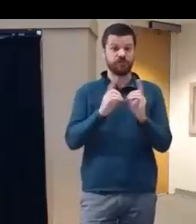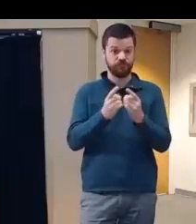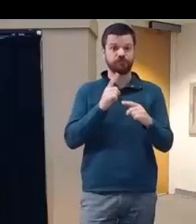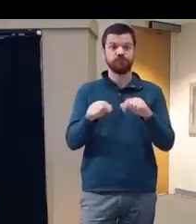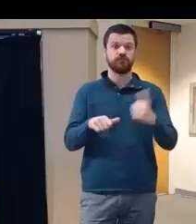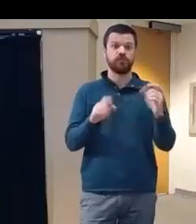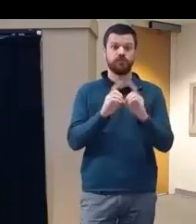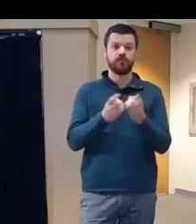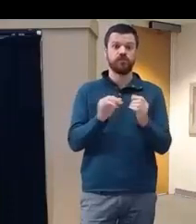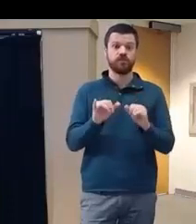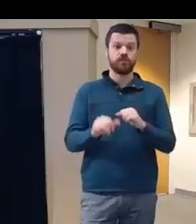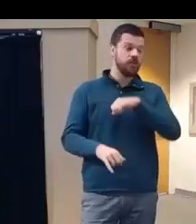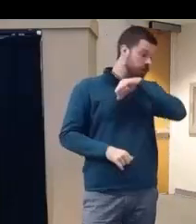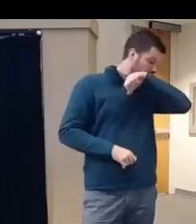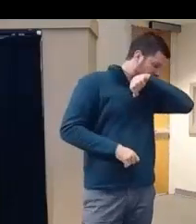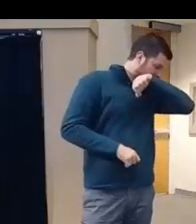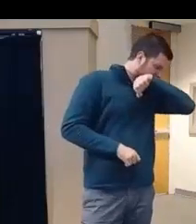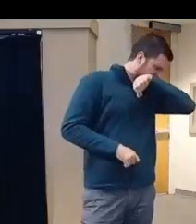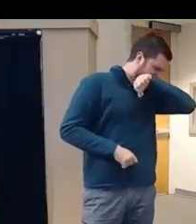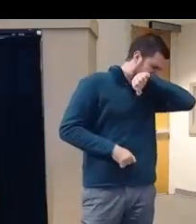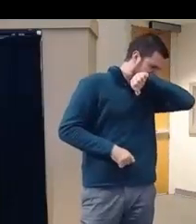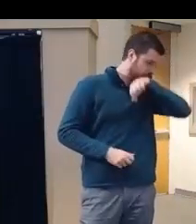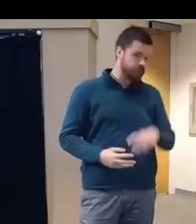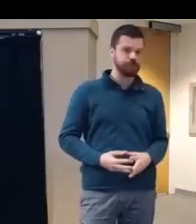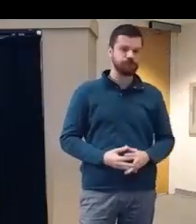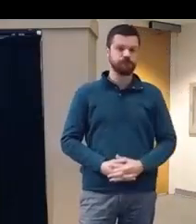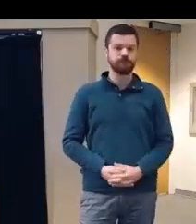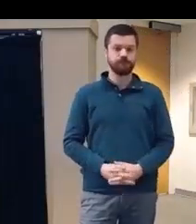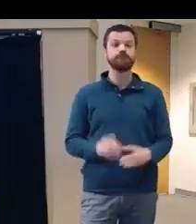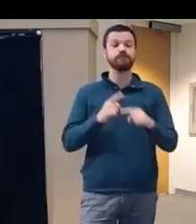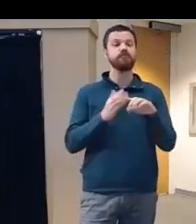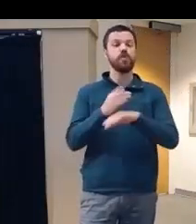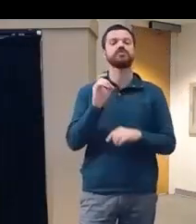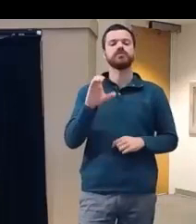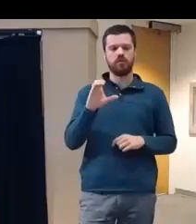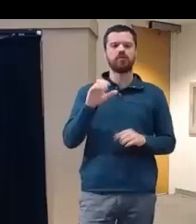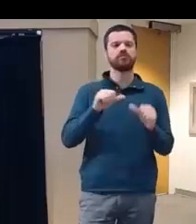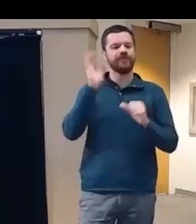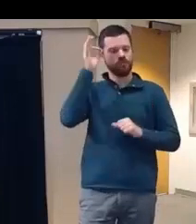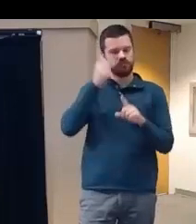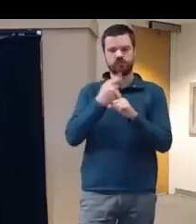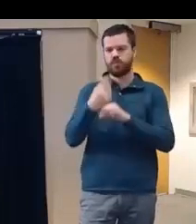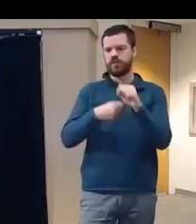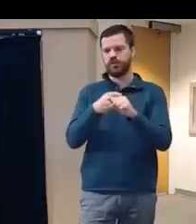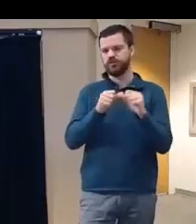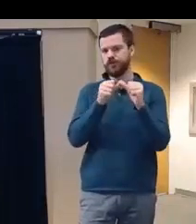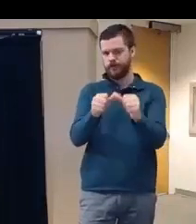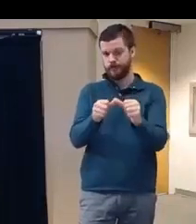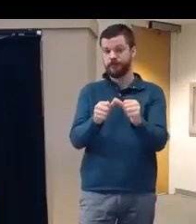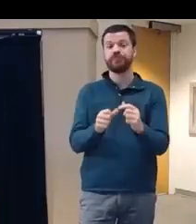departments we also have a postdoctoral fellowship that is one year in duration both in Child and